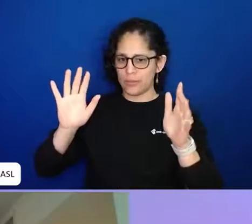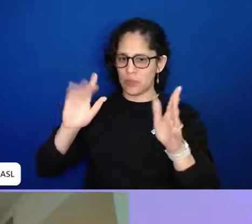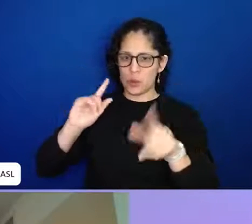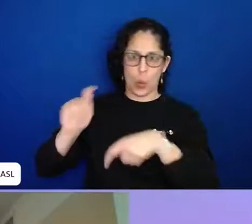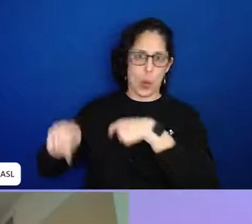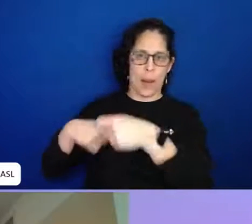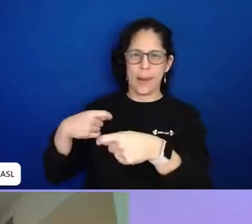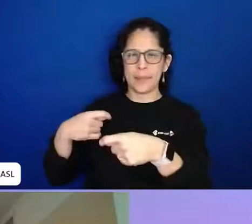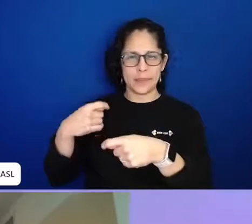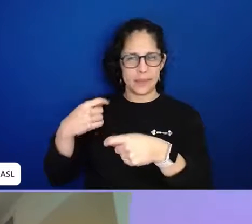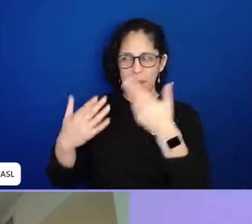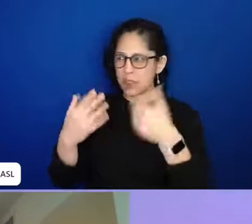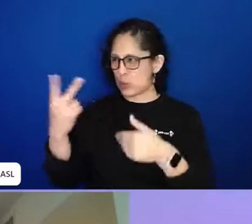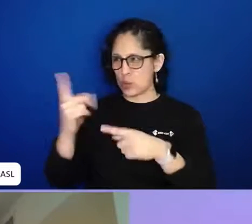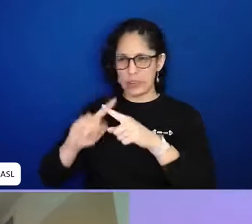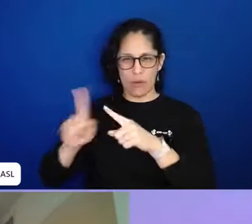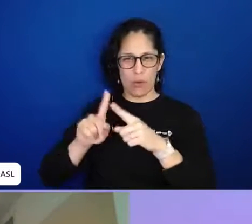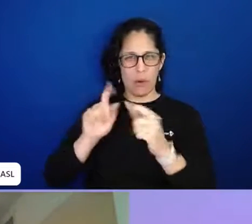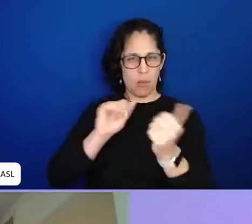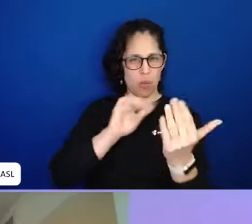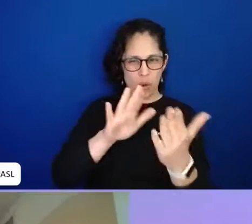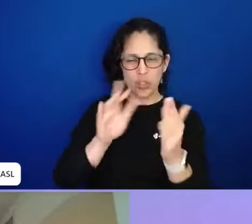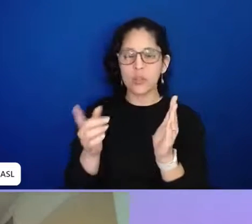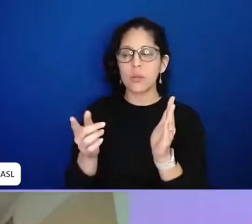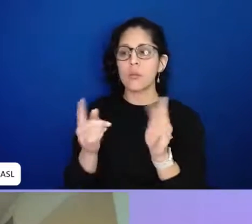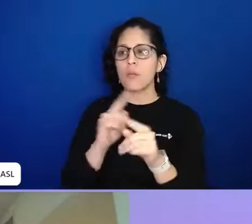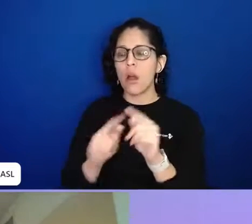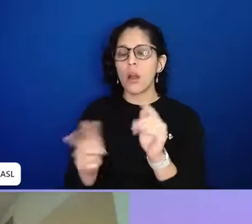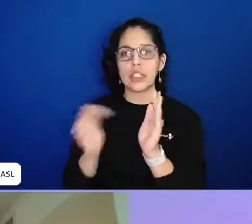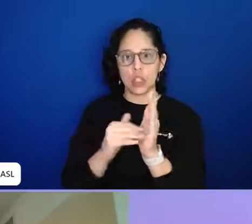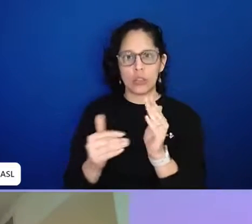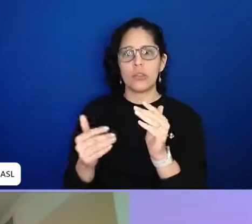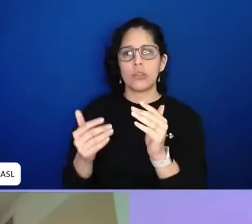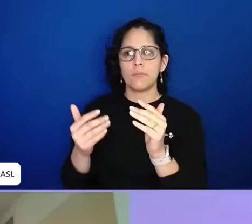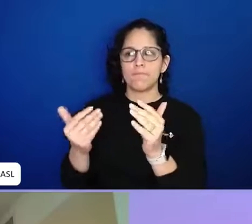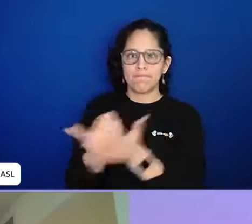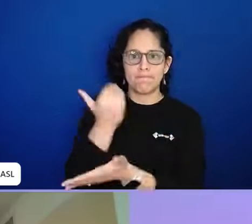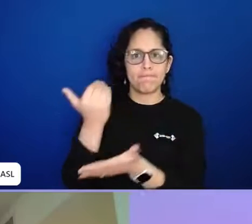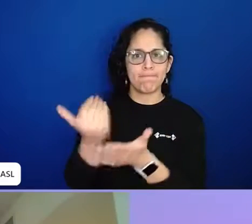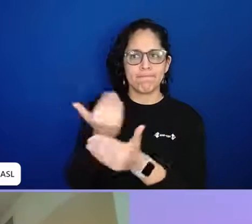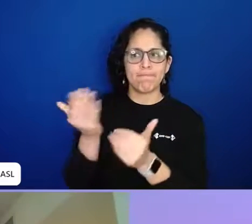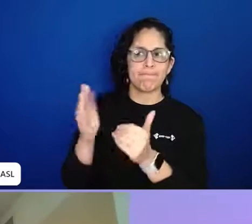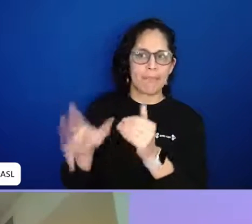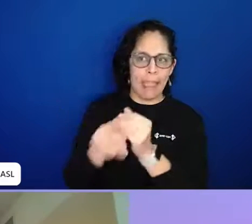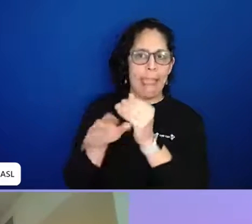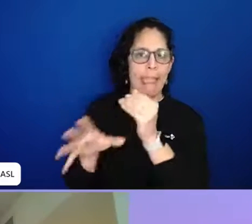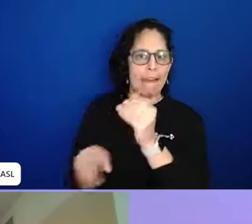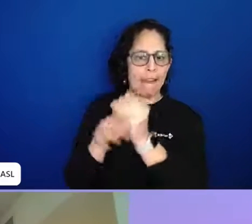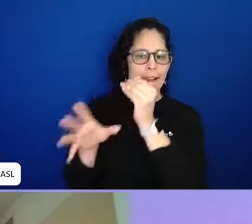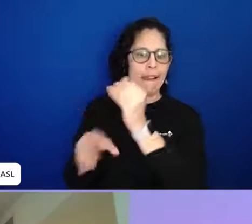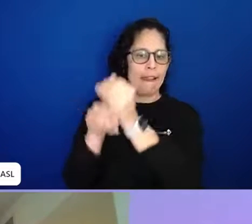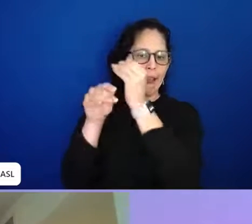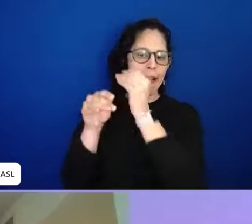replace that feature take a broader swath, maybe there's two different approaches there, but you just keep going